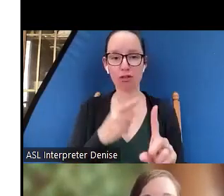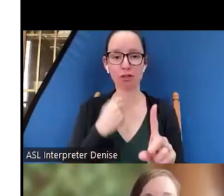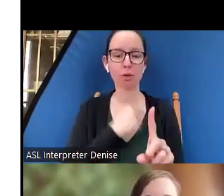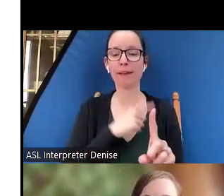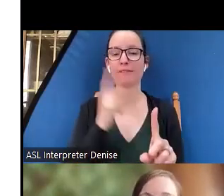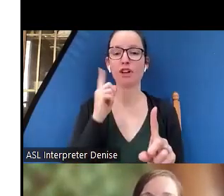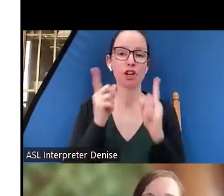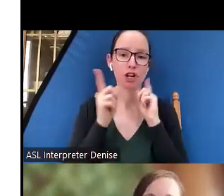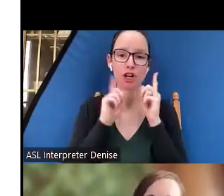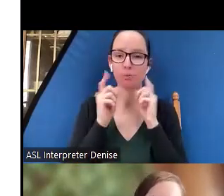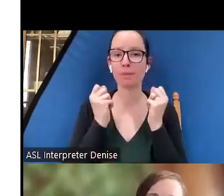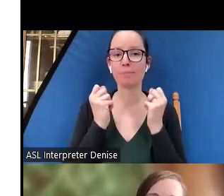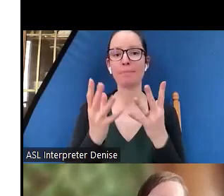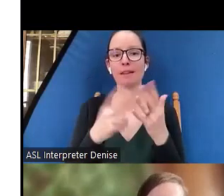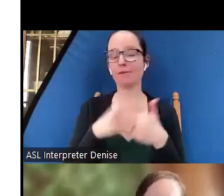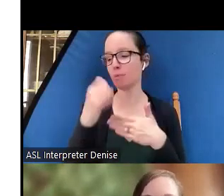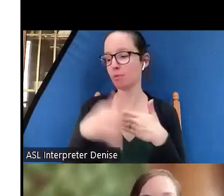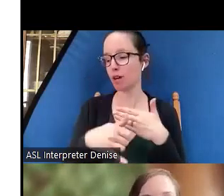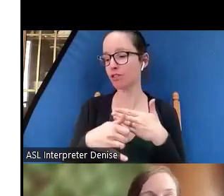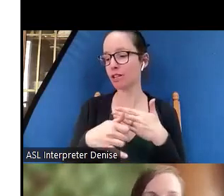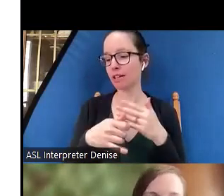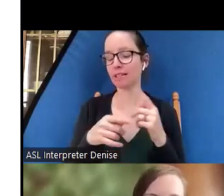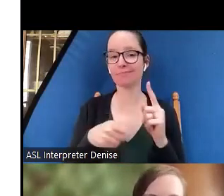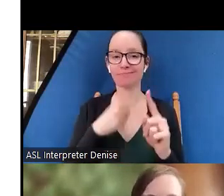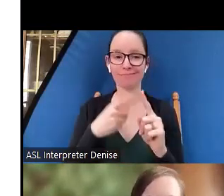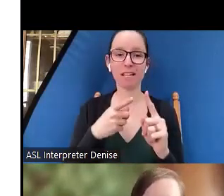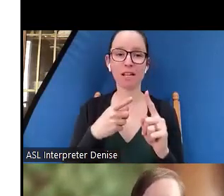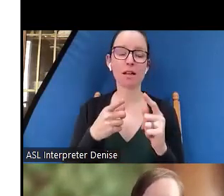particularly folks with a more national scope really struggled